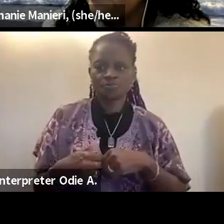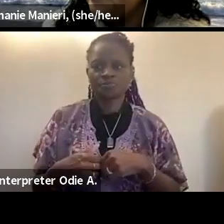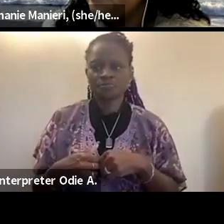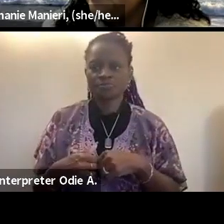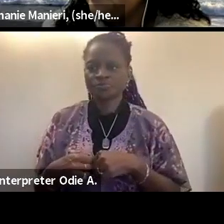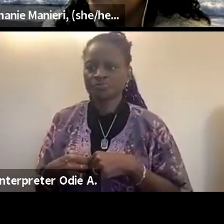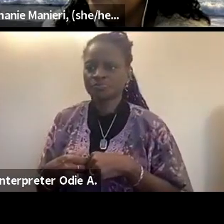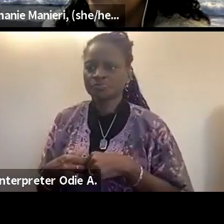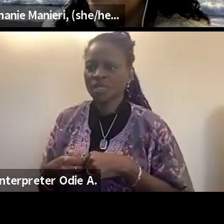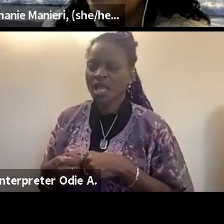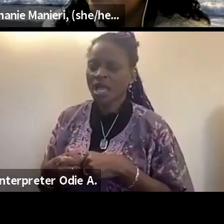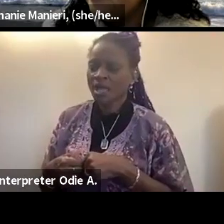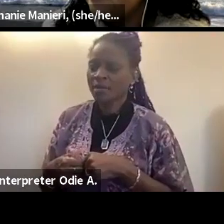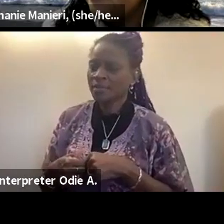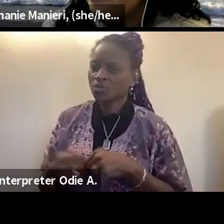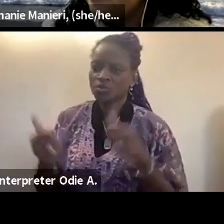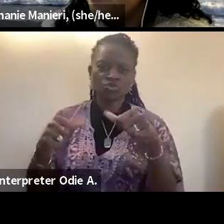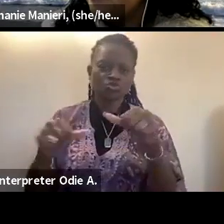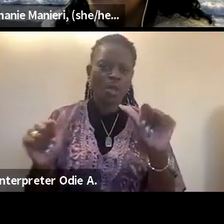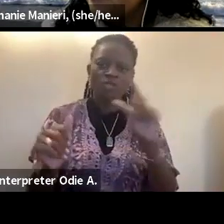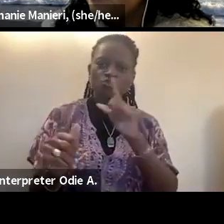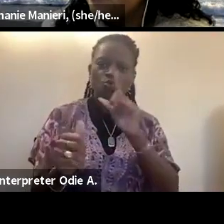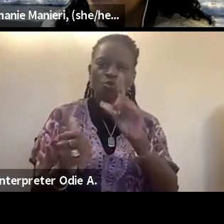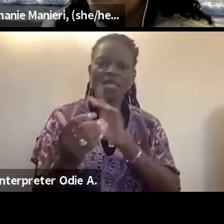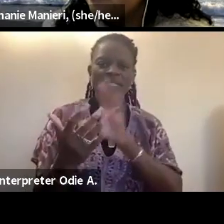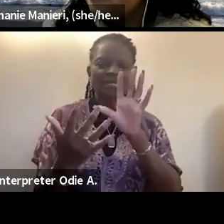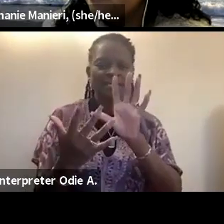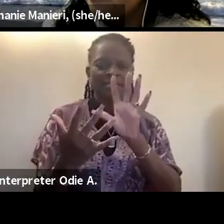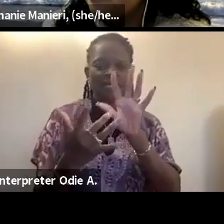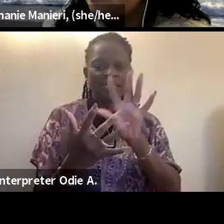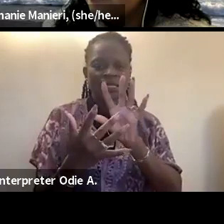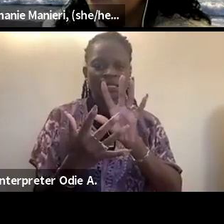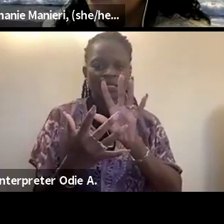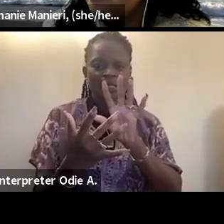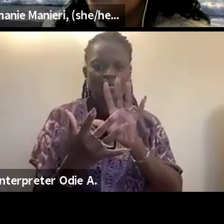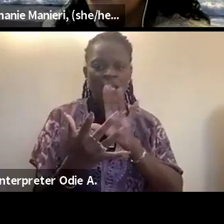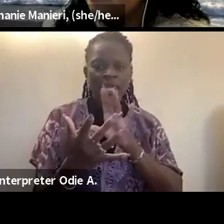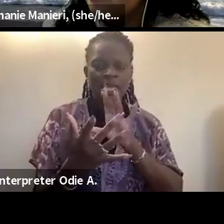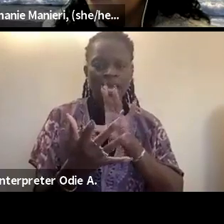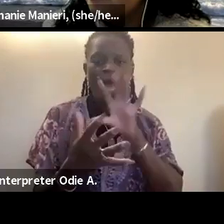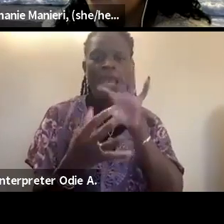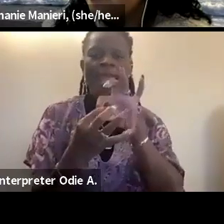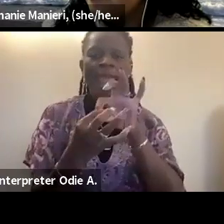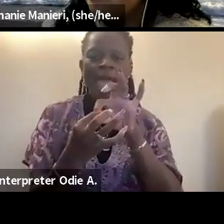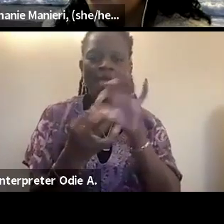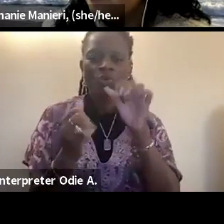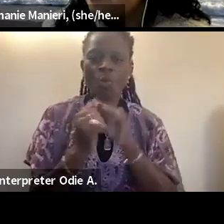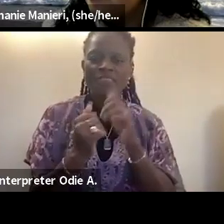to reach all the members of our community in ways that are the biggest impact.